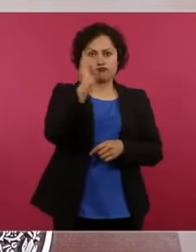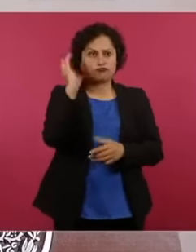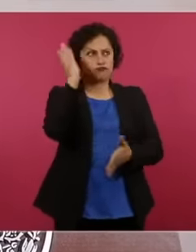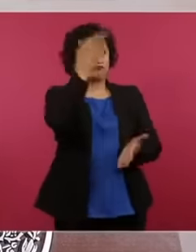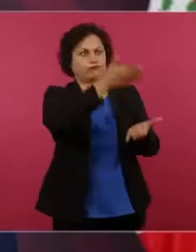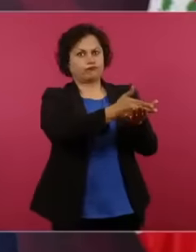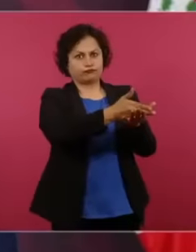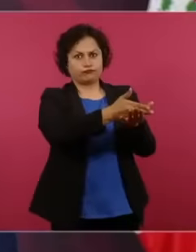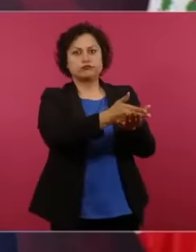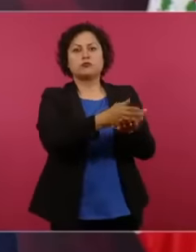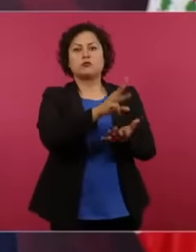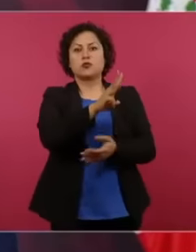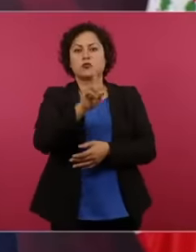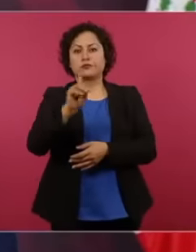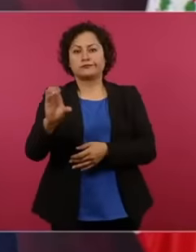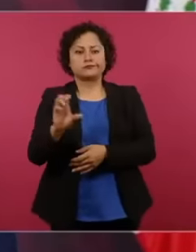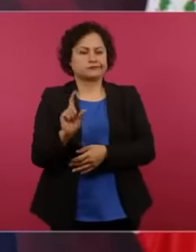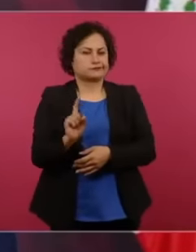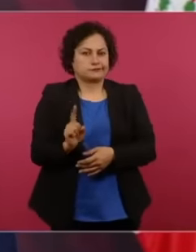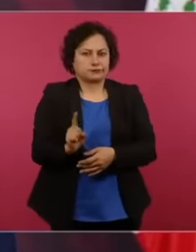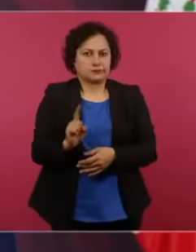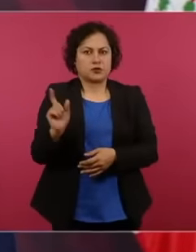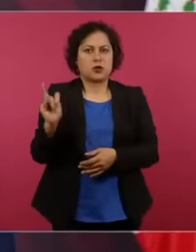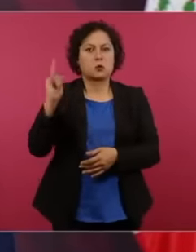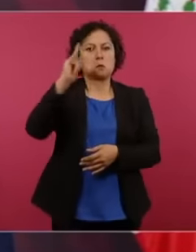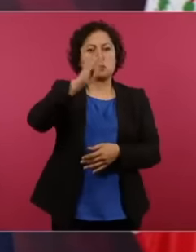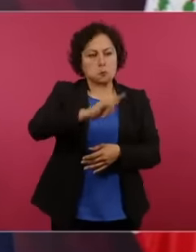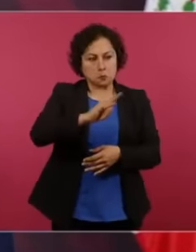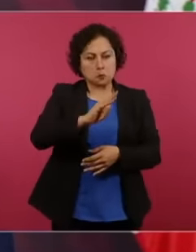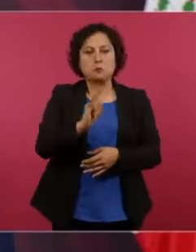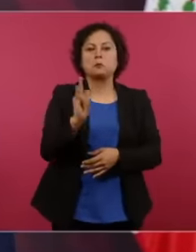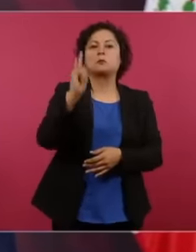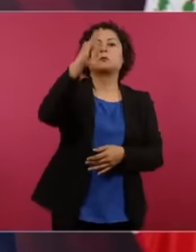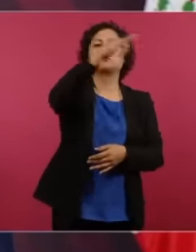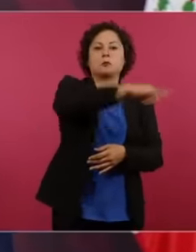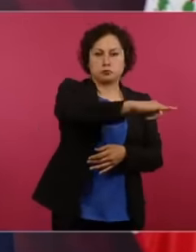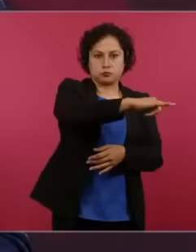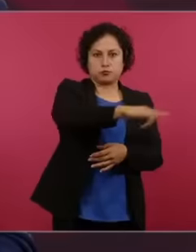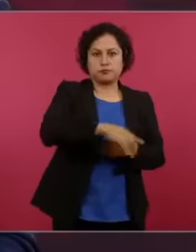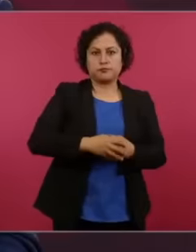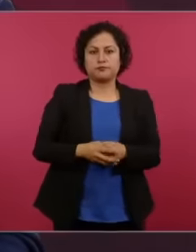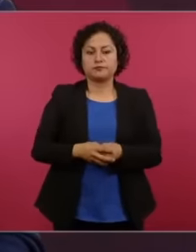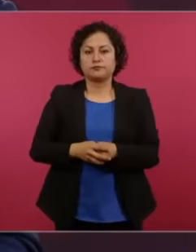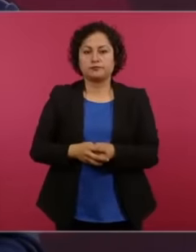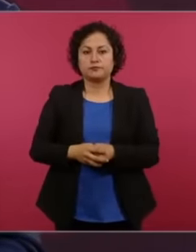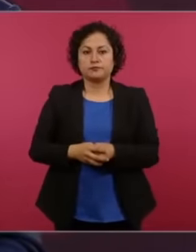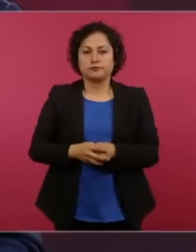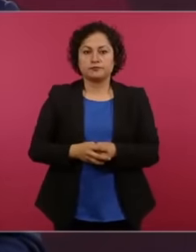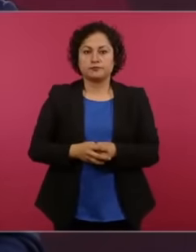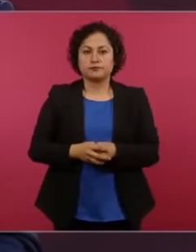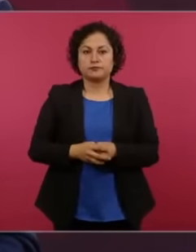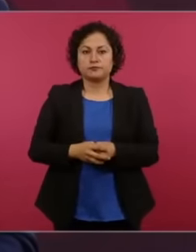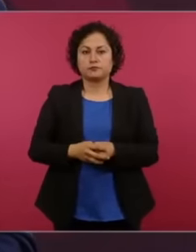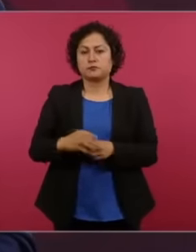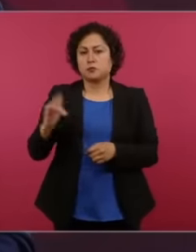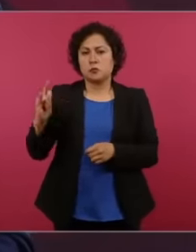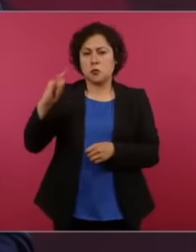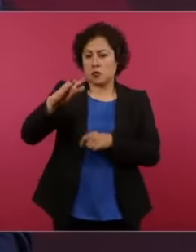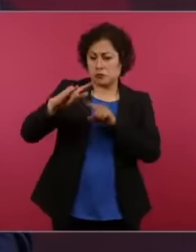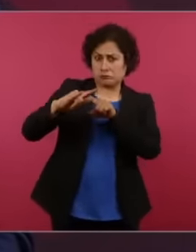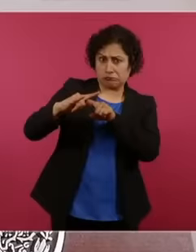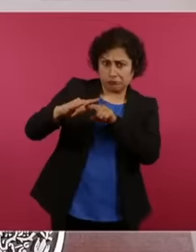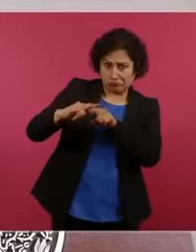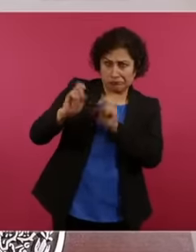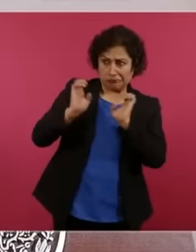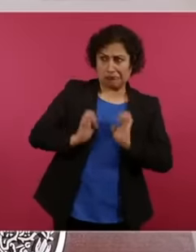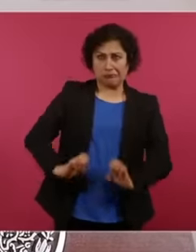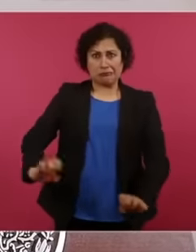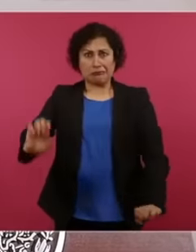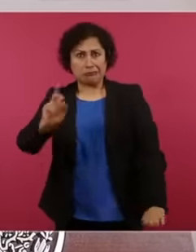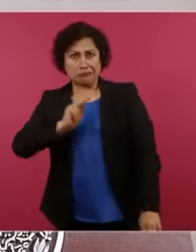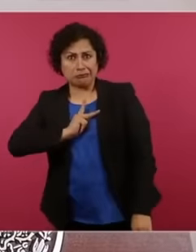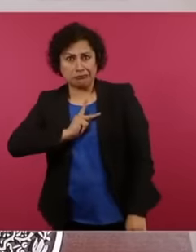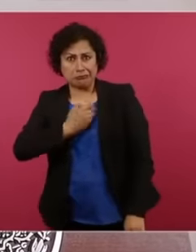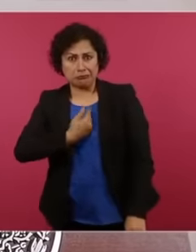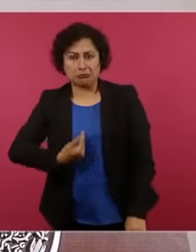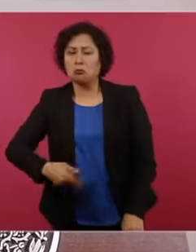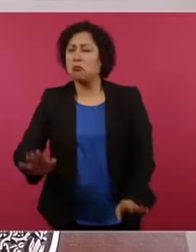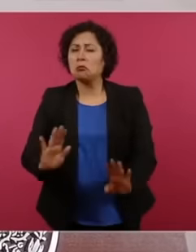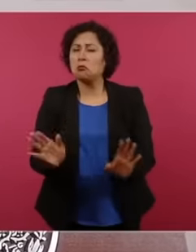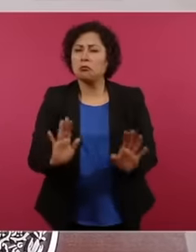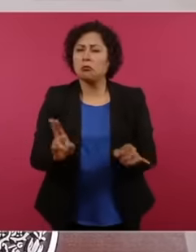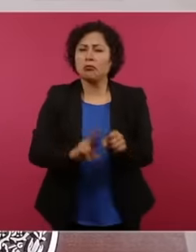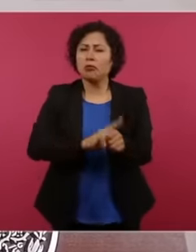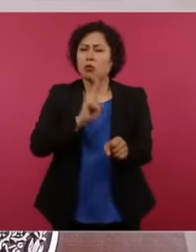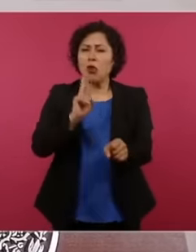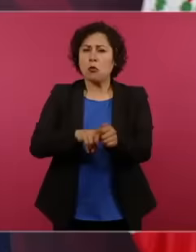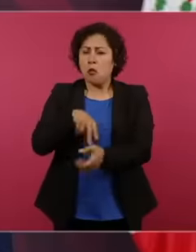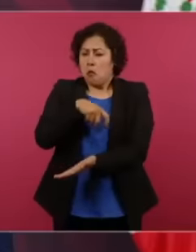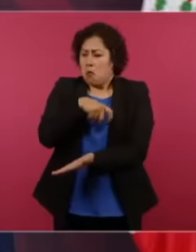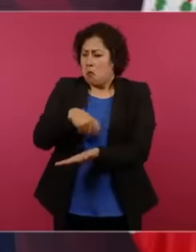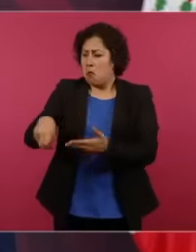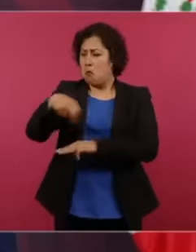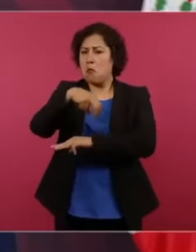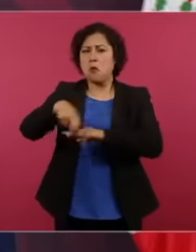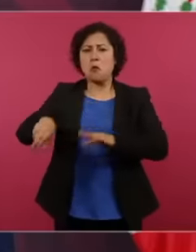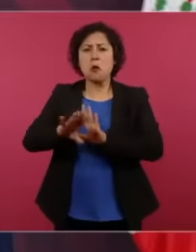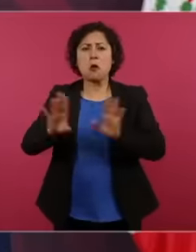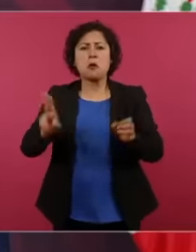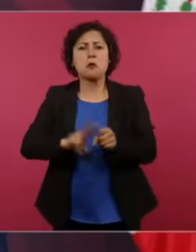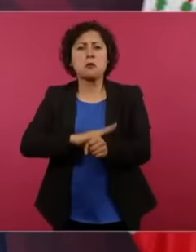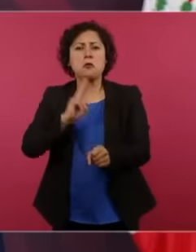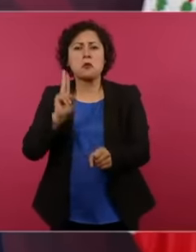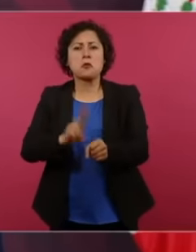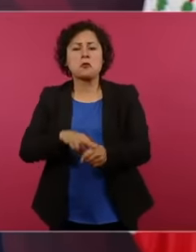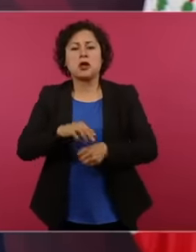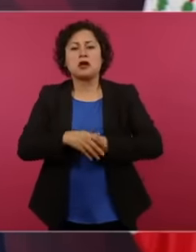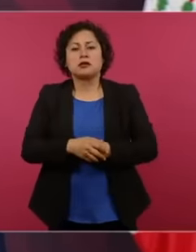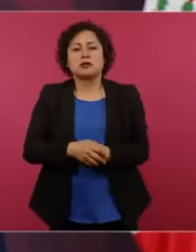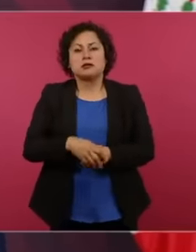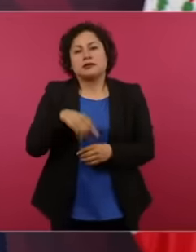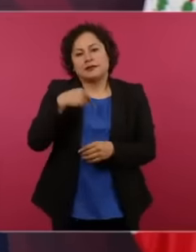Washington and on a commercial plane. How did I manage to tell this guy? Hey, if he wins, because